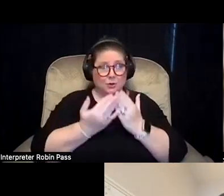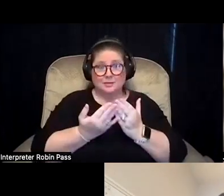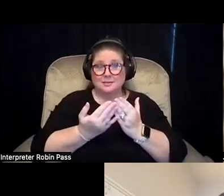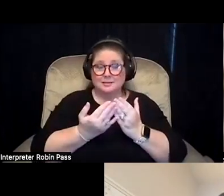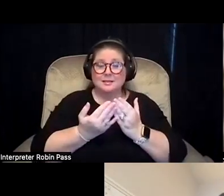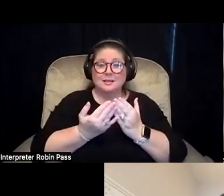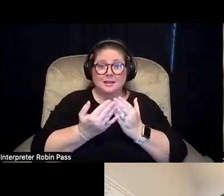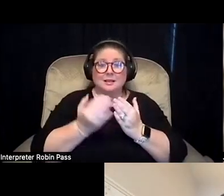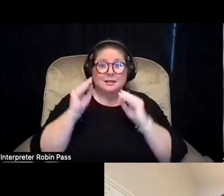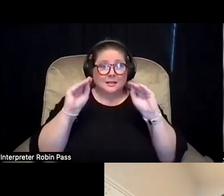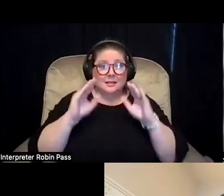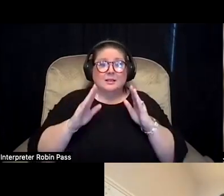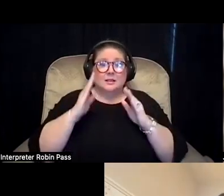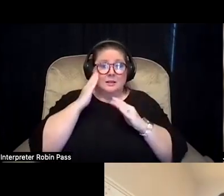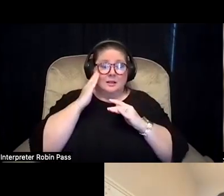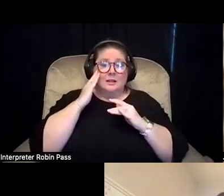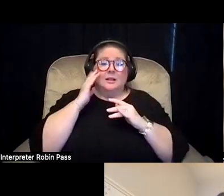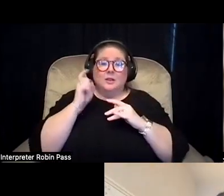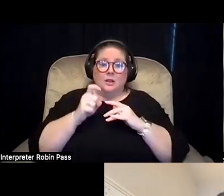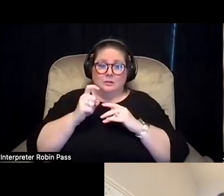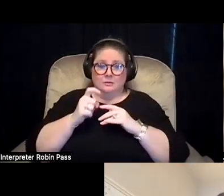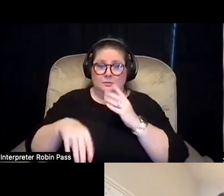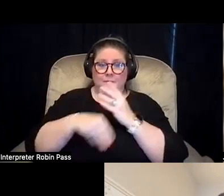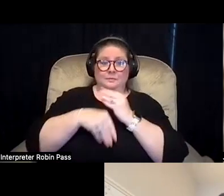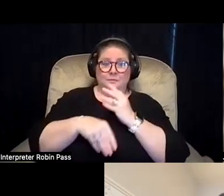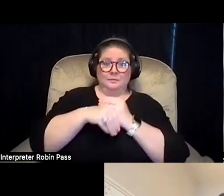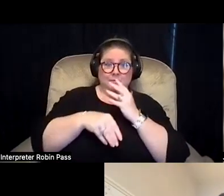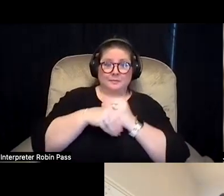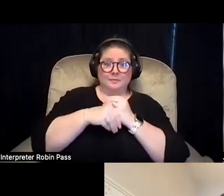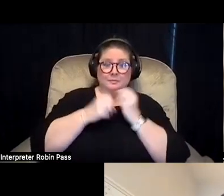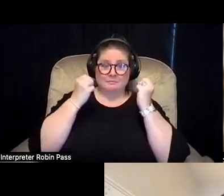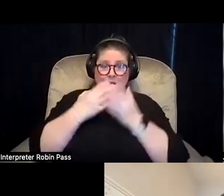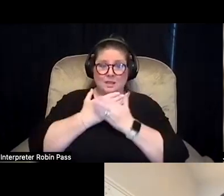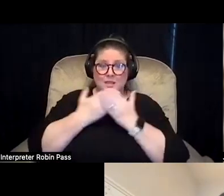know that um that you have to supplement a lot of things that are not in the you know